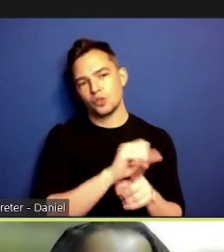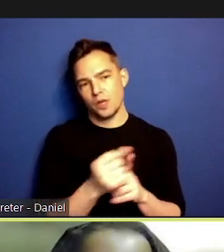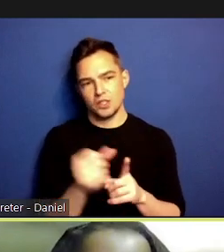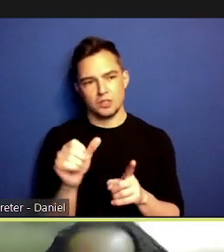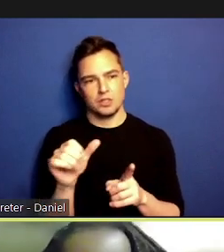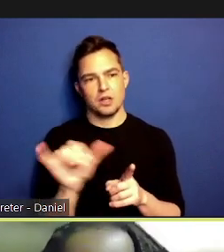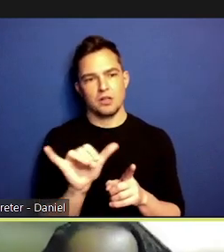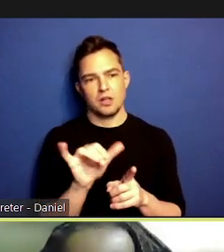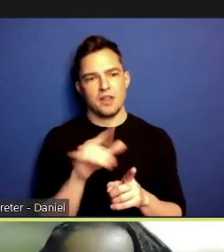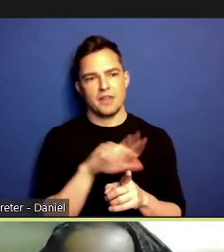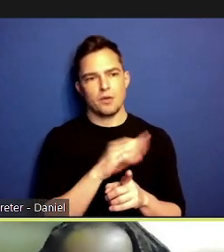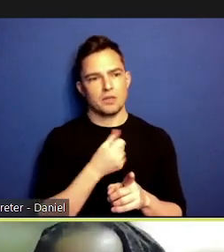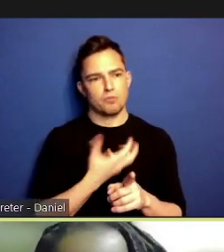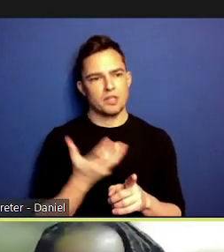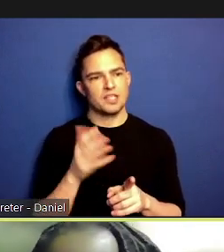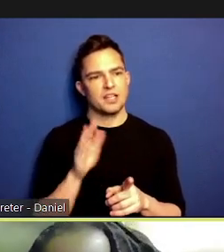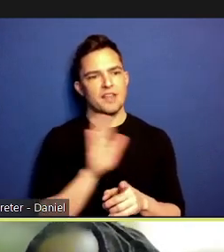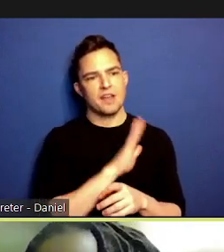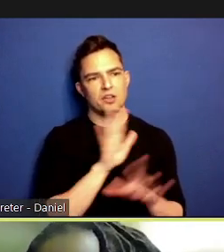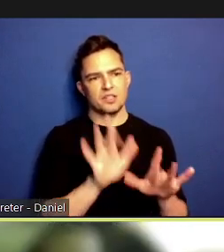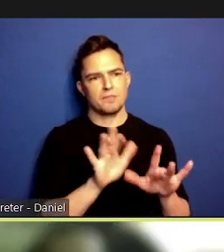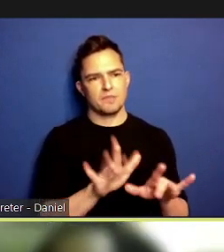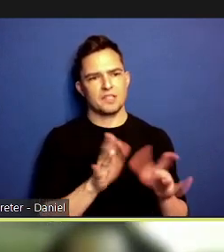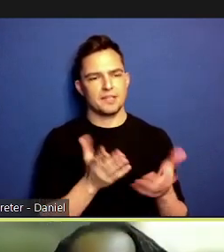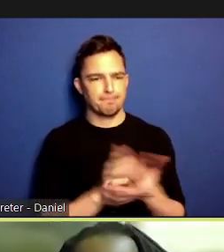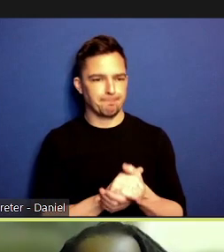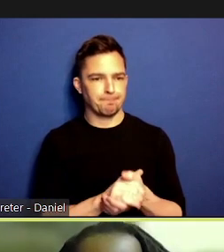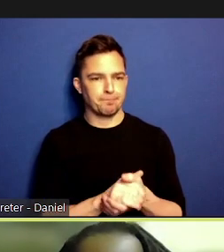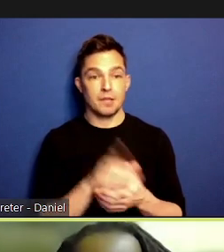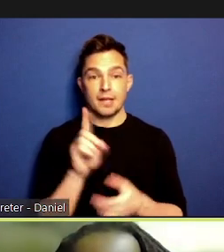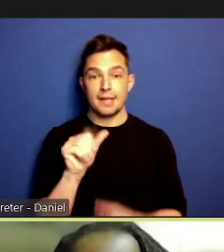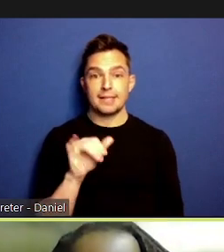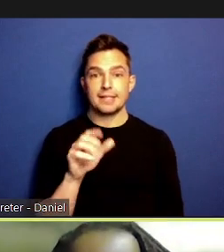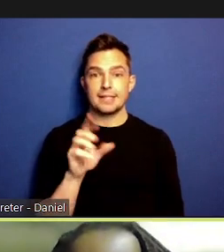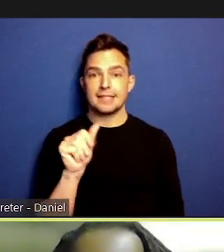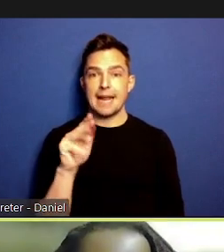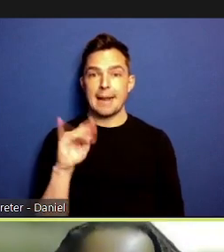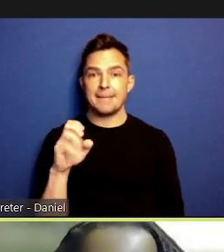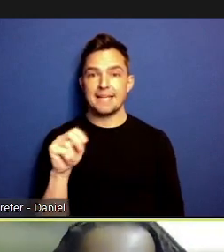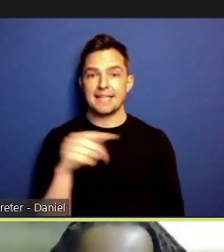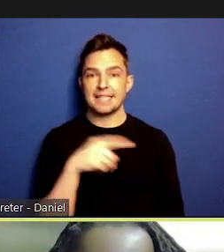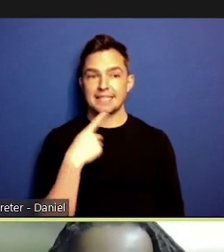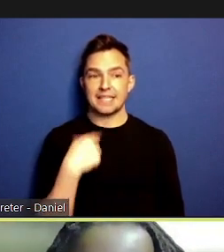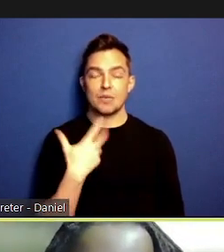were expressing their sympathies. Damien expressed that he wanted to egg the grade eight teacher's